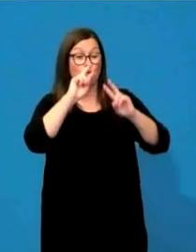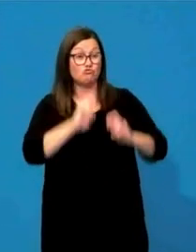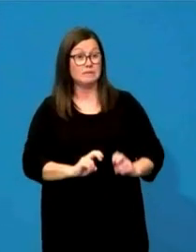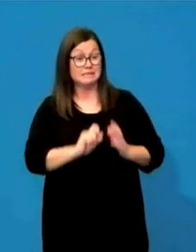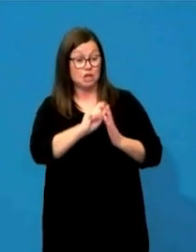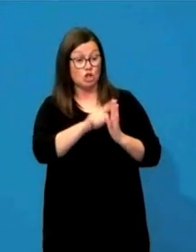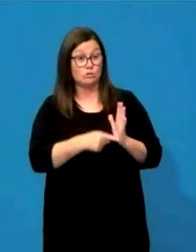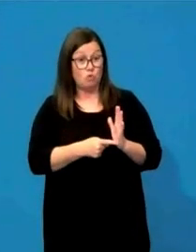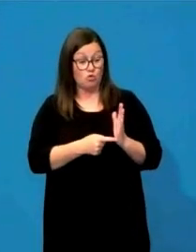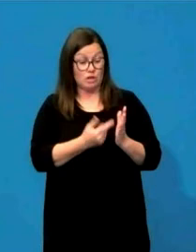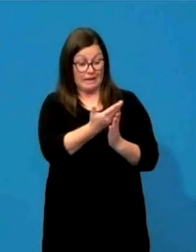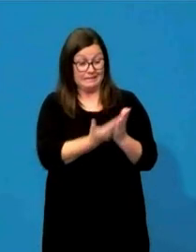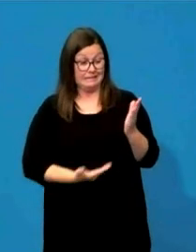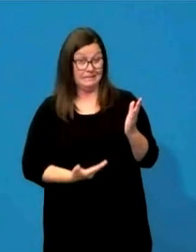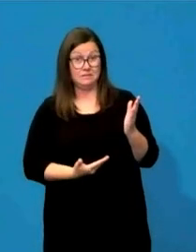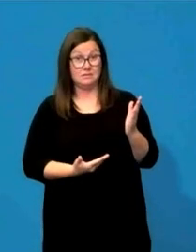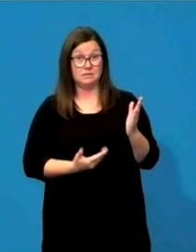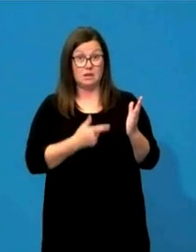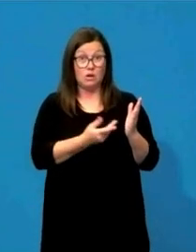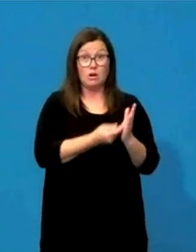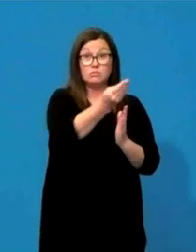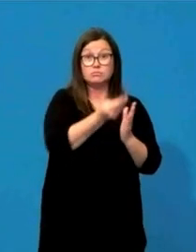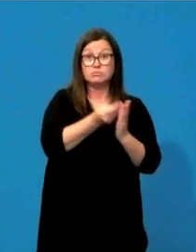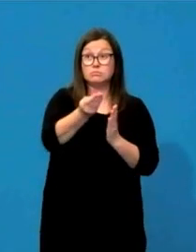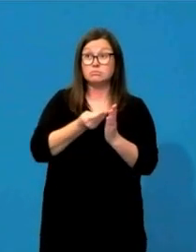other - among other government entities to the NDIA? Yes.